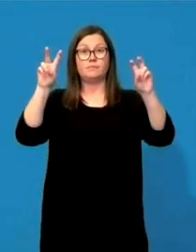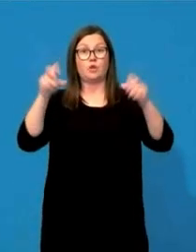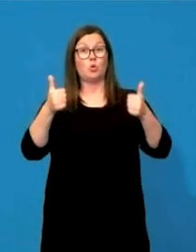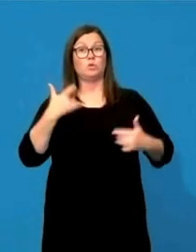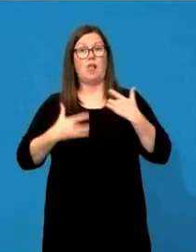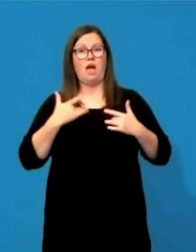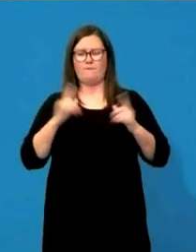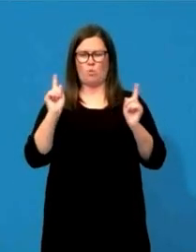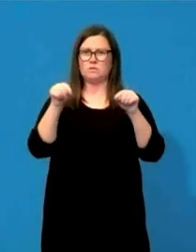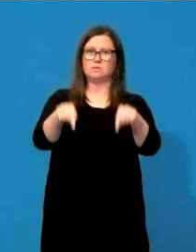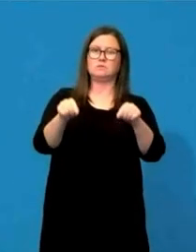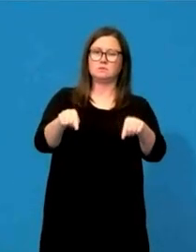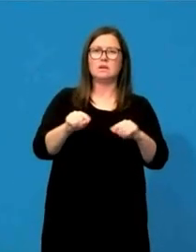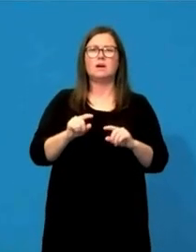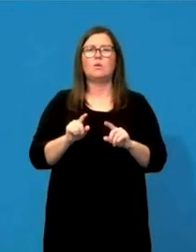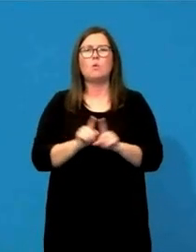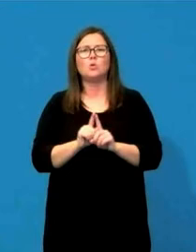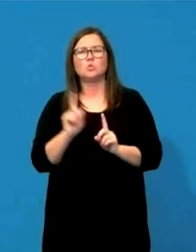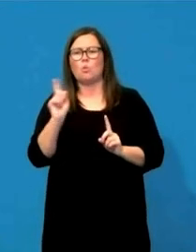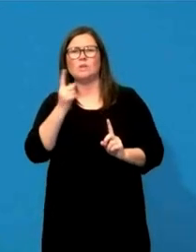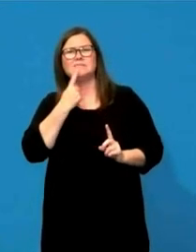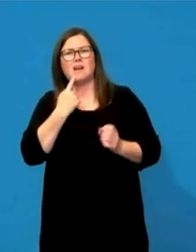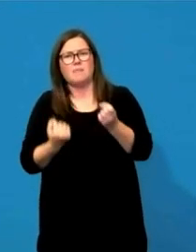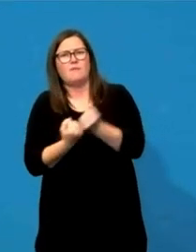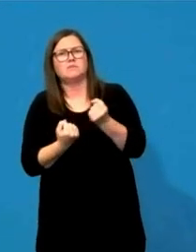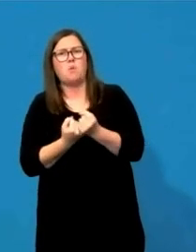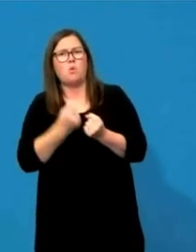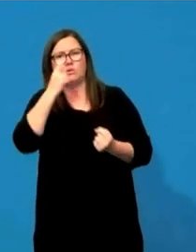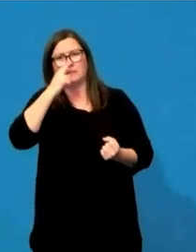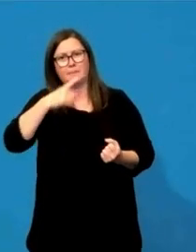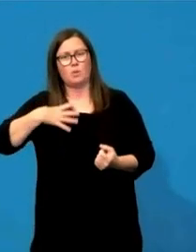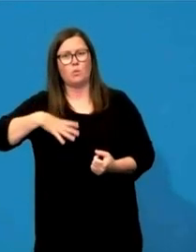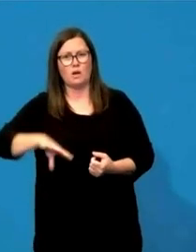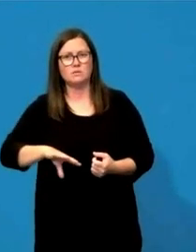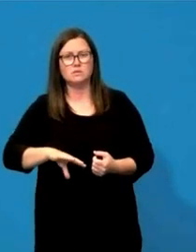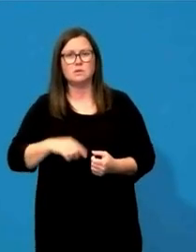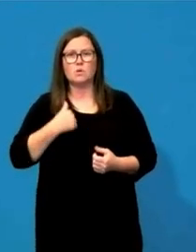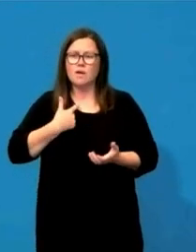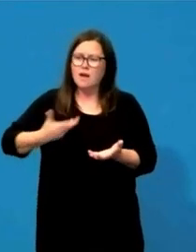It was - but when I spoke to senior people in the community about whether we would do